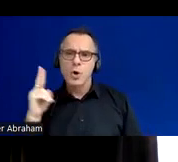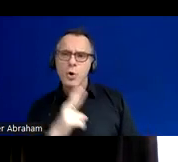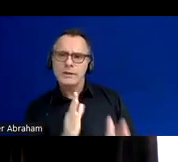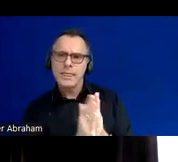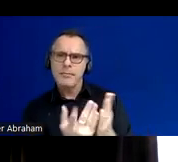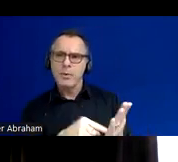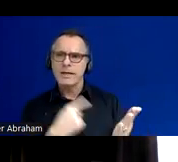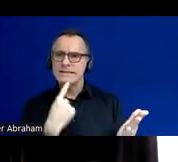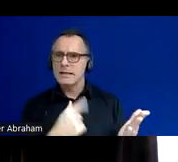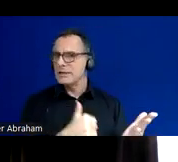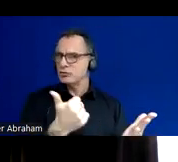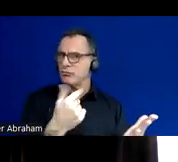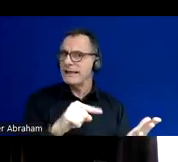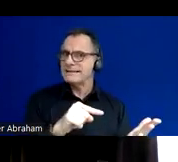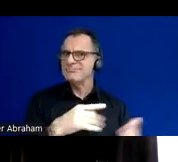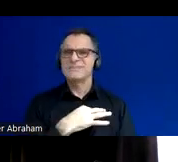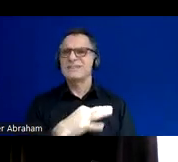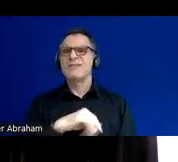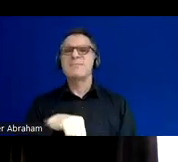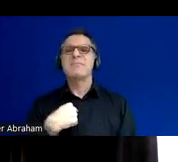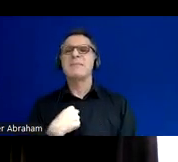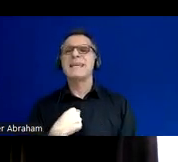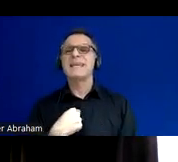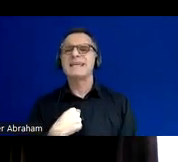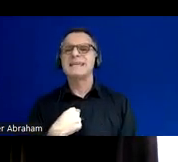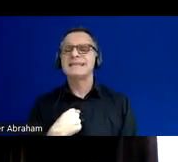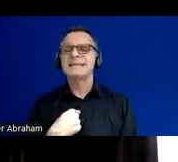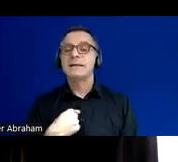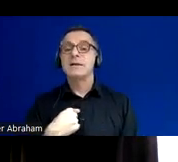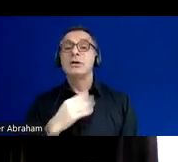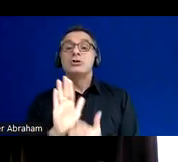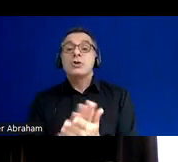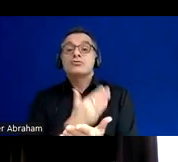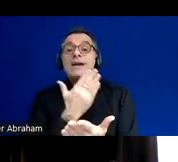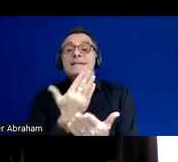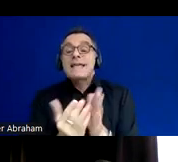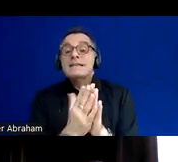this is great but it doesn't represent us", so the translated versions included a lot of new